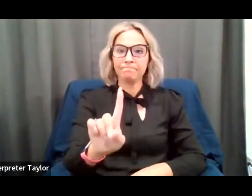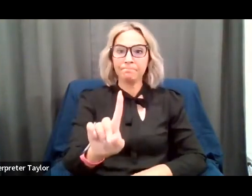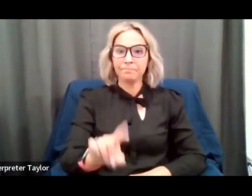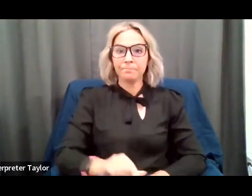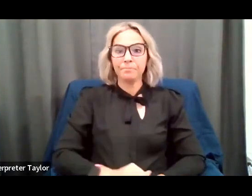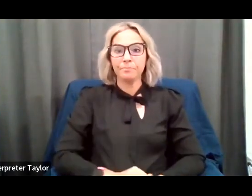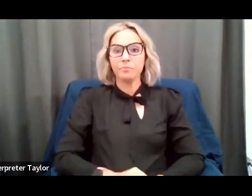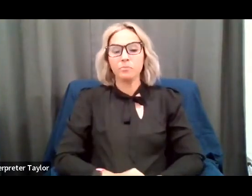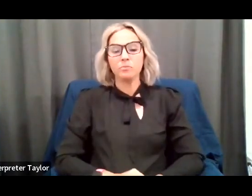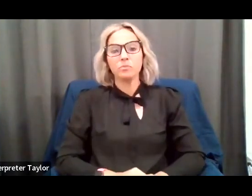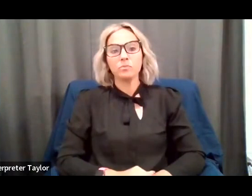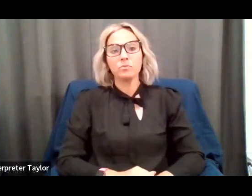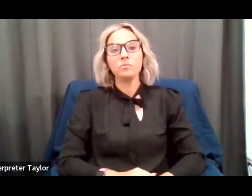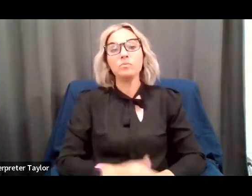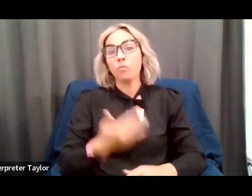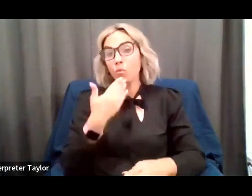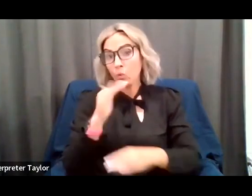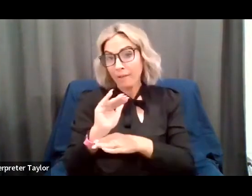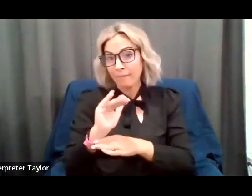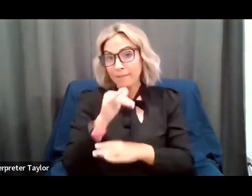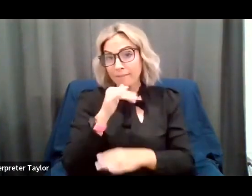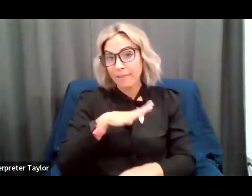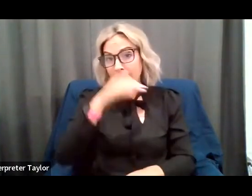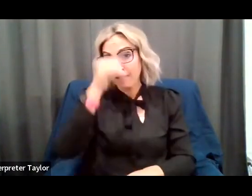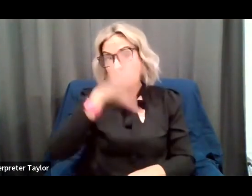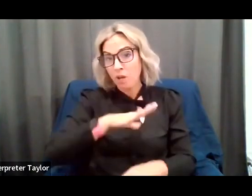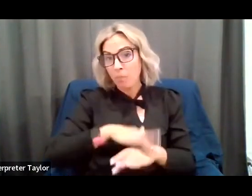Good evening, ladies and gentlemen of the Board.